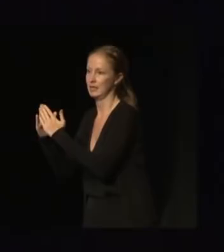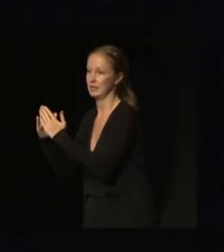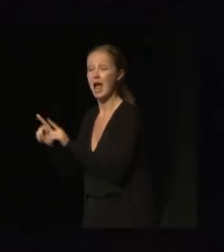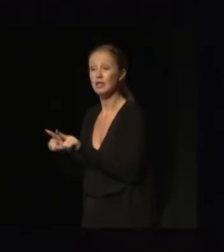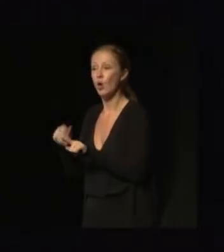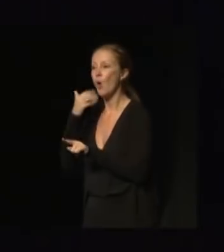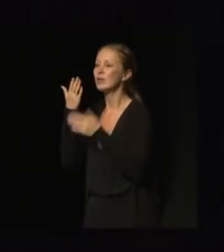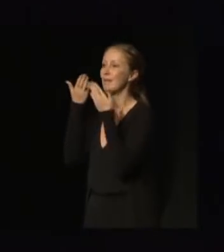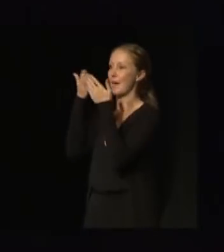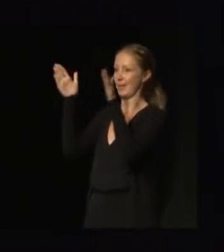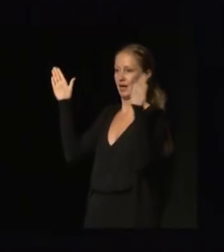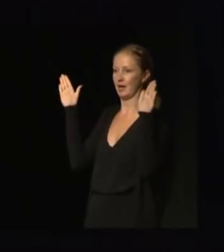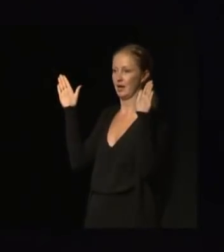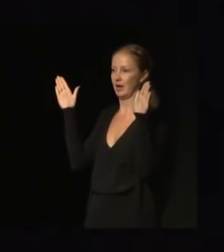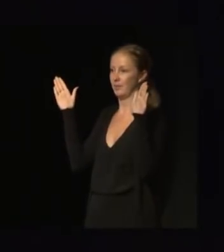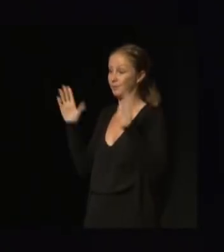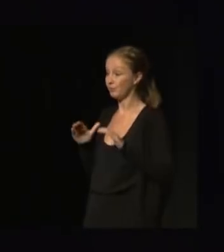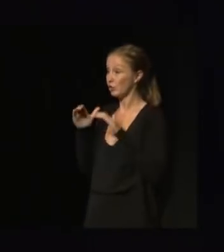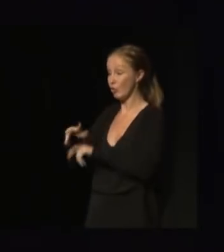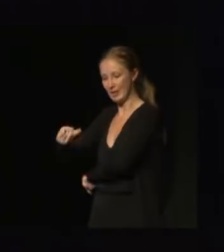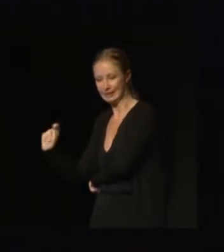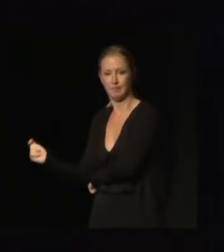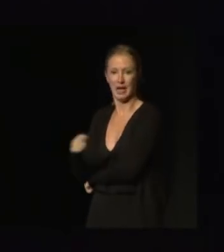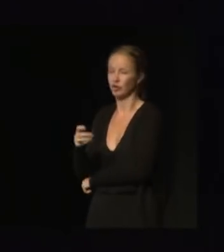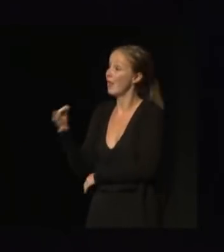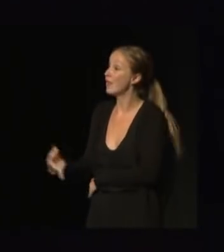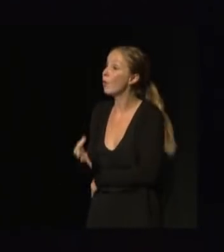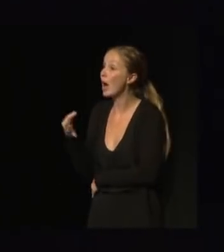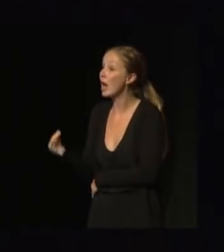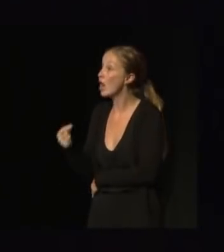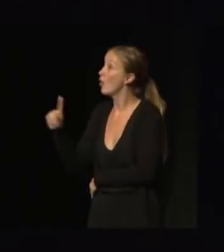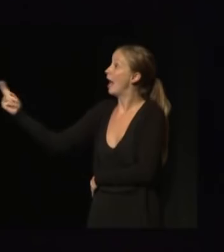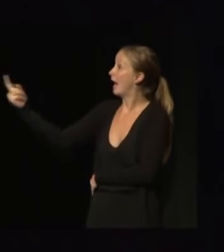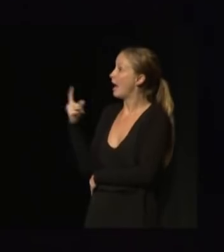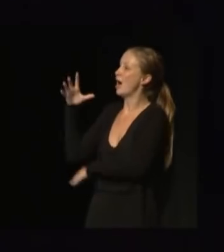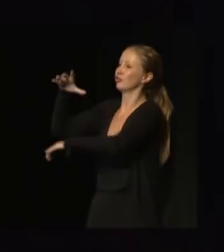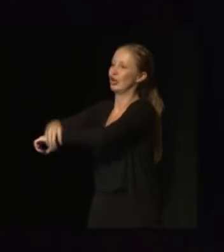So the suffragettes who would smash a shop window would wait afterwards to be arrested because part of the purpose was